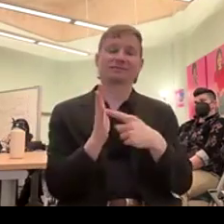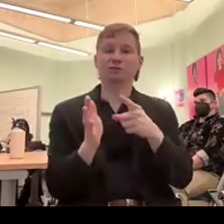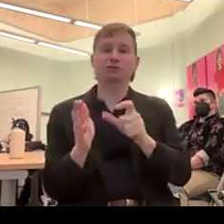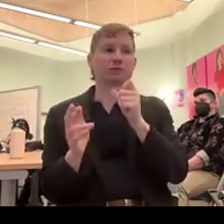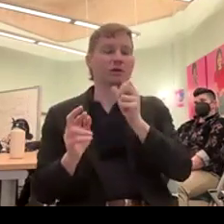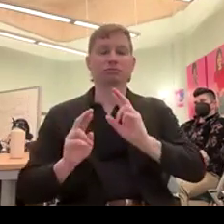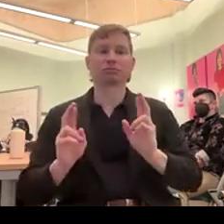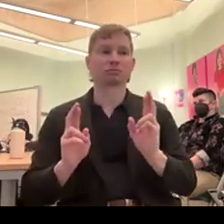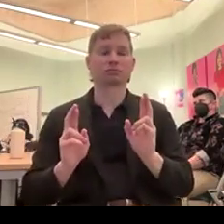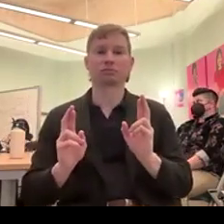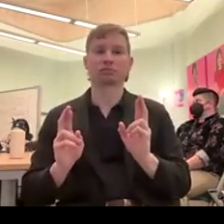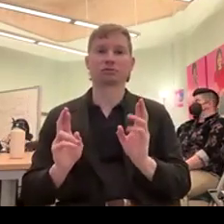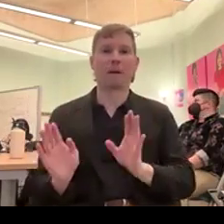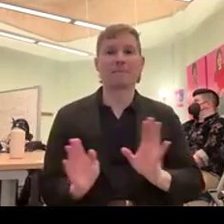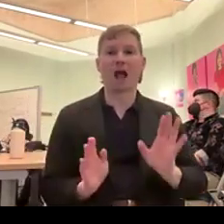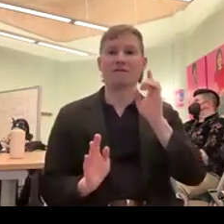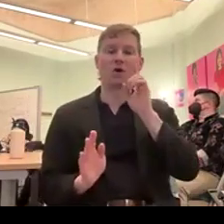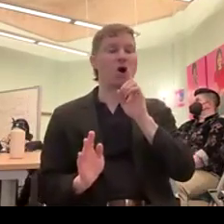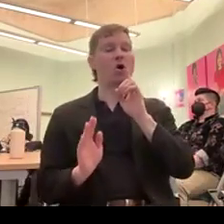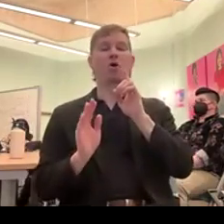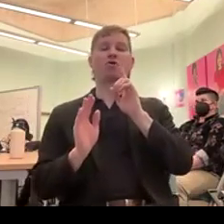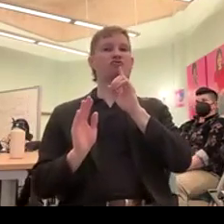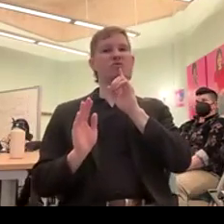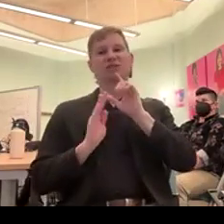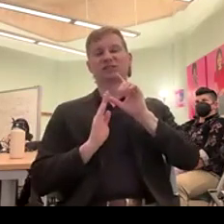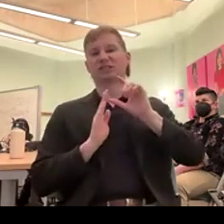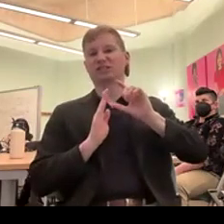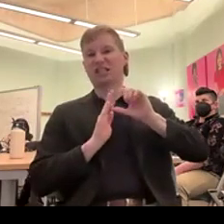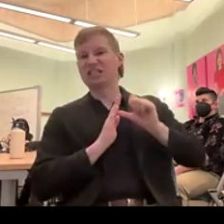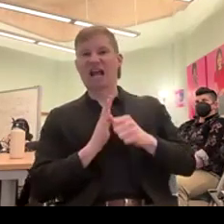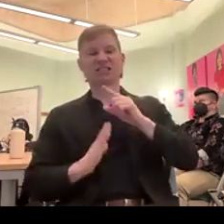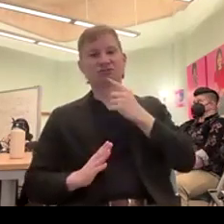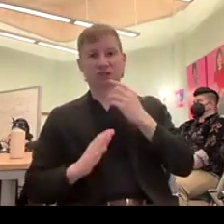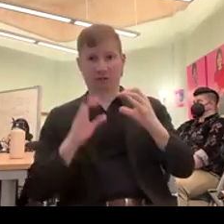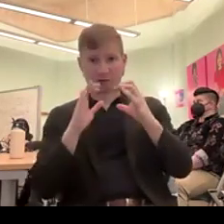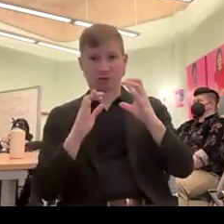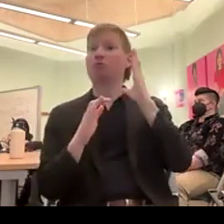to have really... Sometimes, you're not always prepared for the really intense conversations